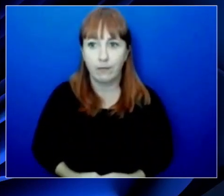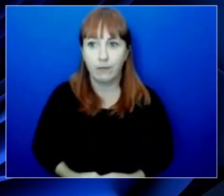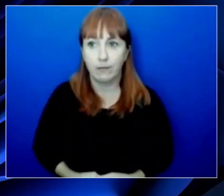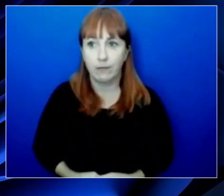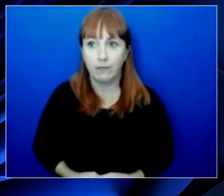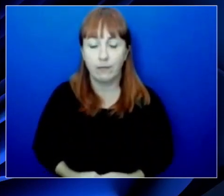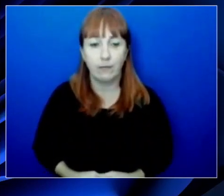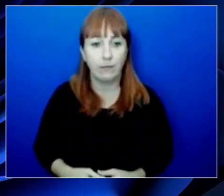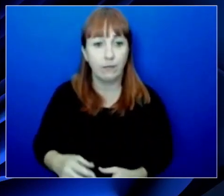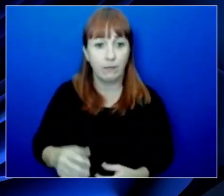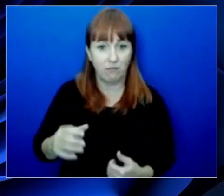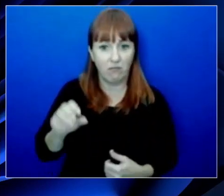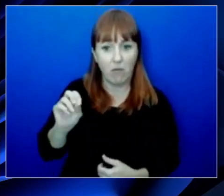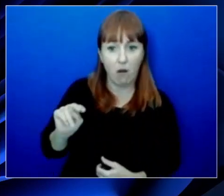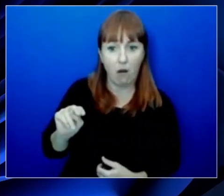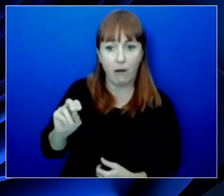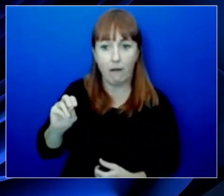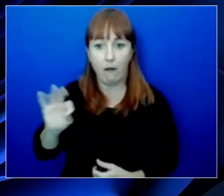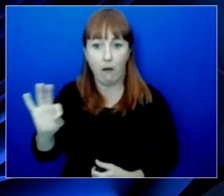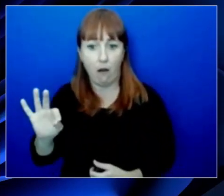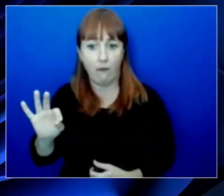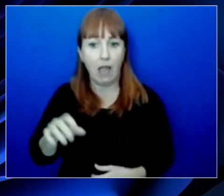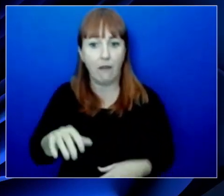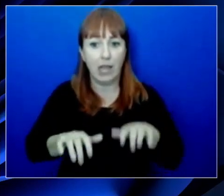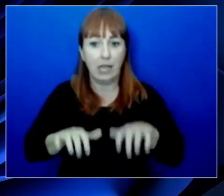You can turn on or off the keyboard shortcut for narrator